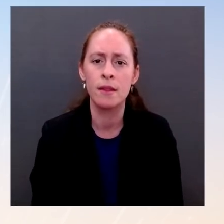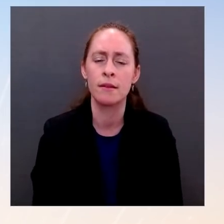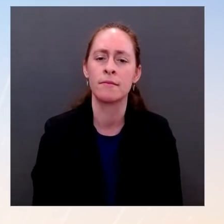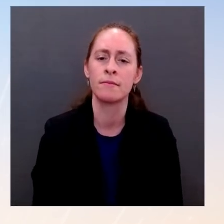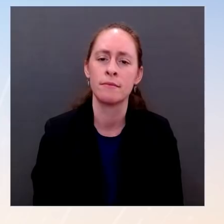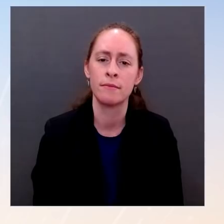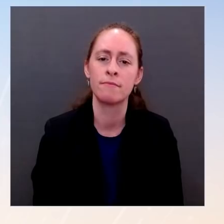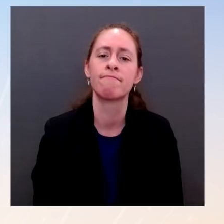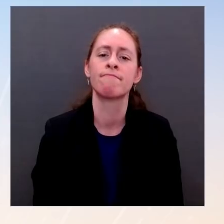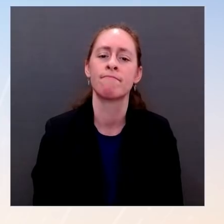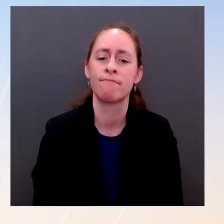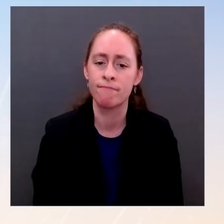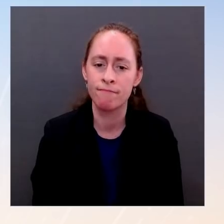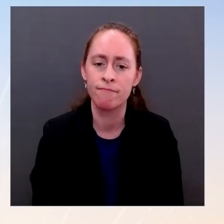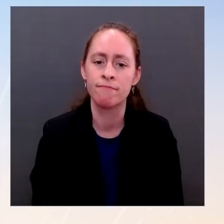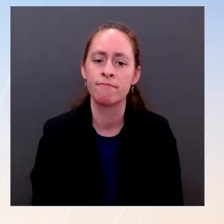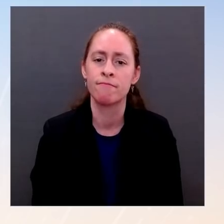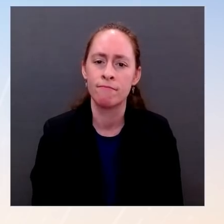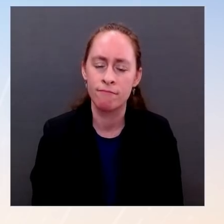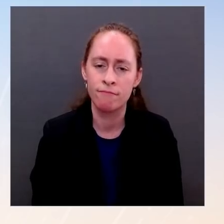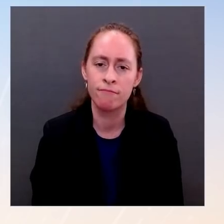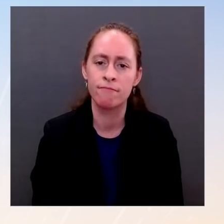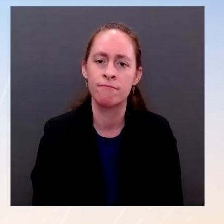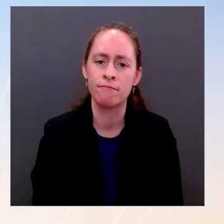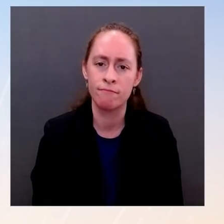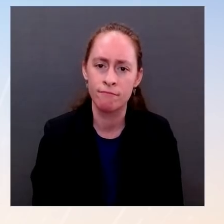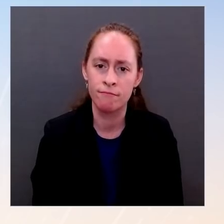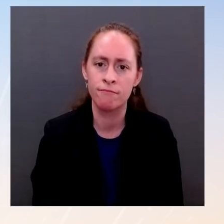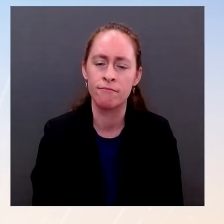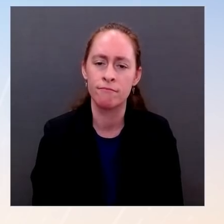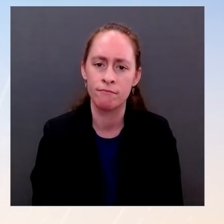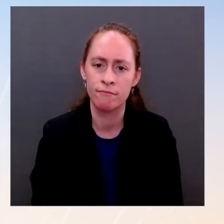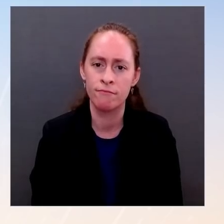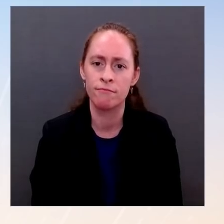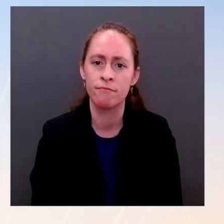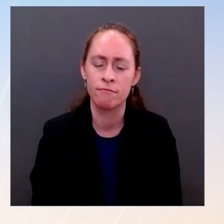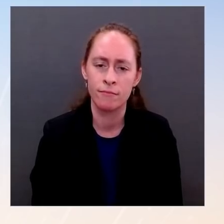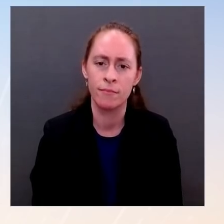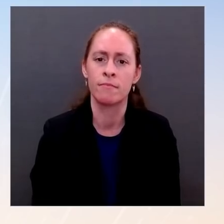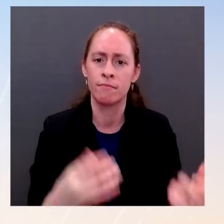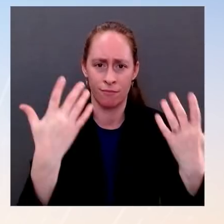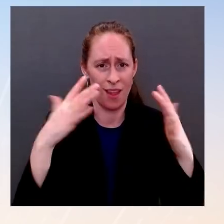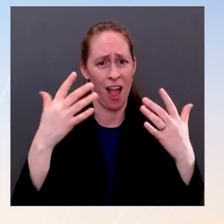in conversations, video conferences, calls with his counterparts around the world